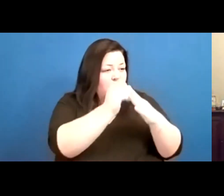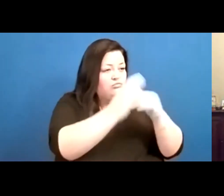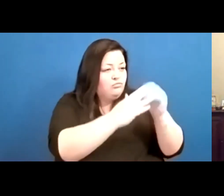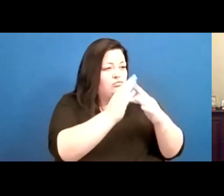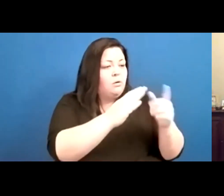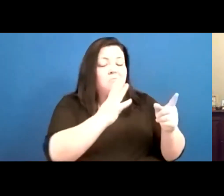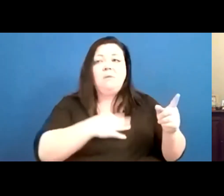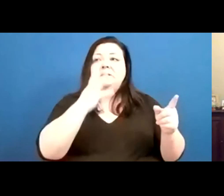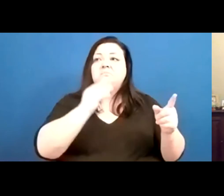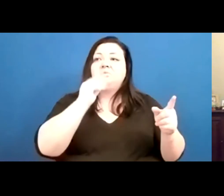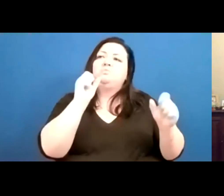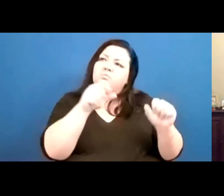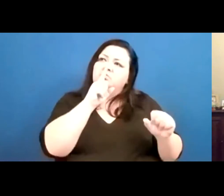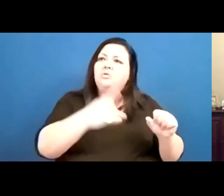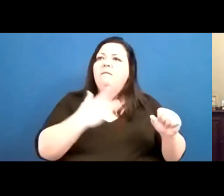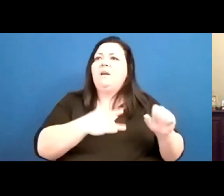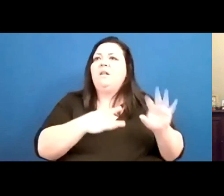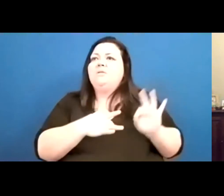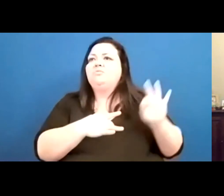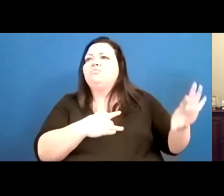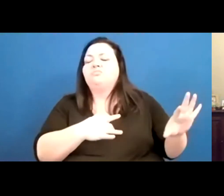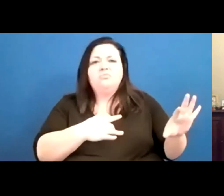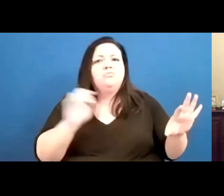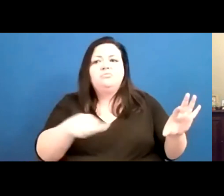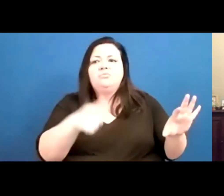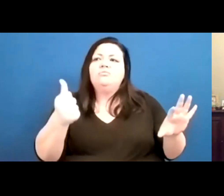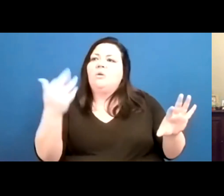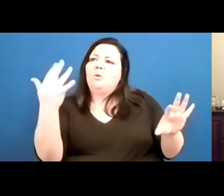feelings left behind, others waiting to be uncovered by a song